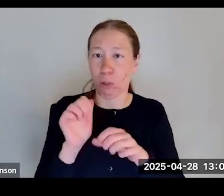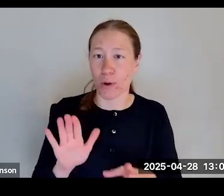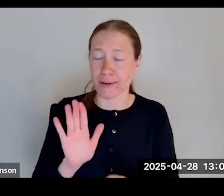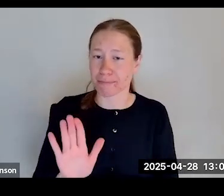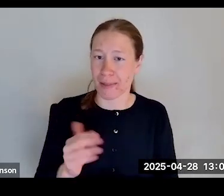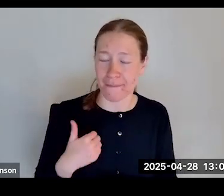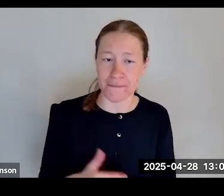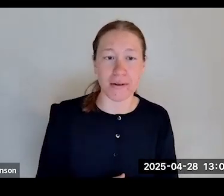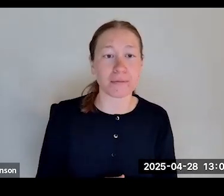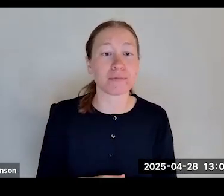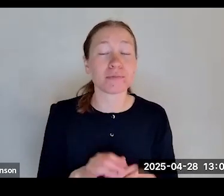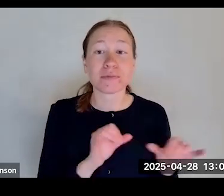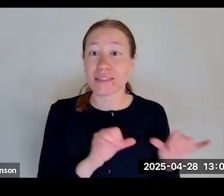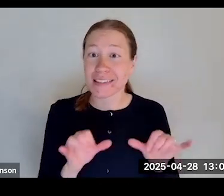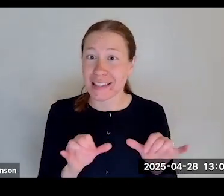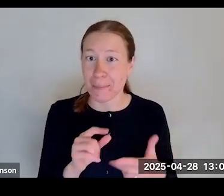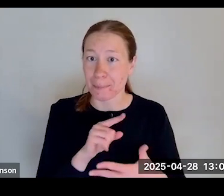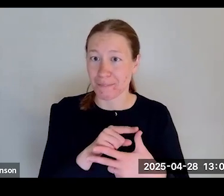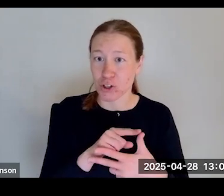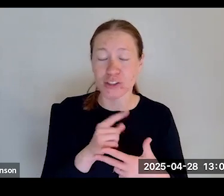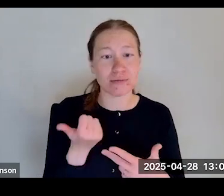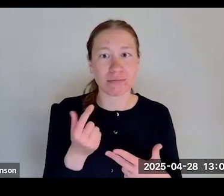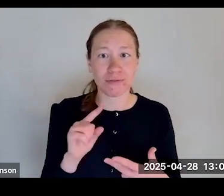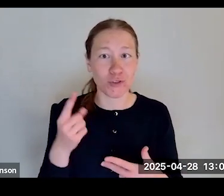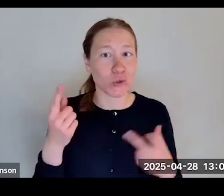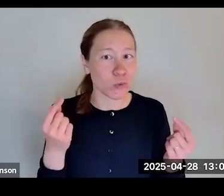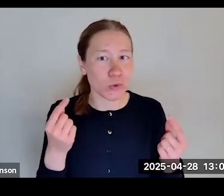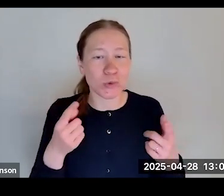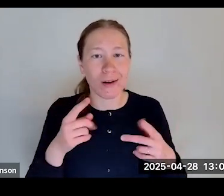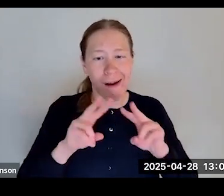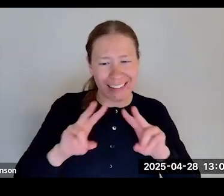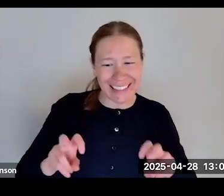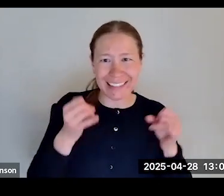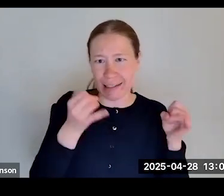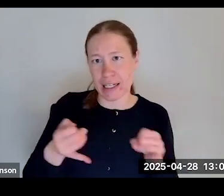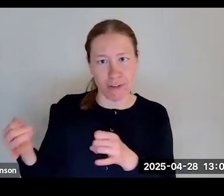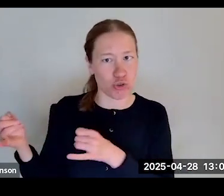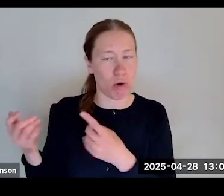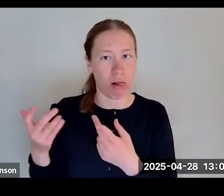these accommodations would need to be assessed on an individual basis and are dependent upon various factors